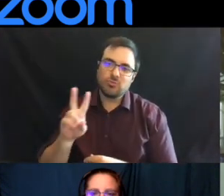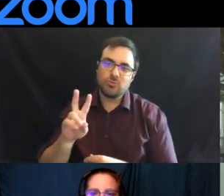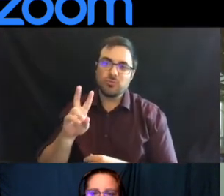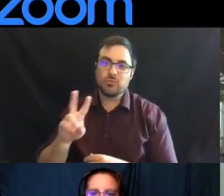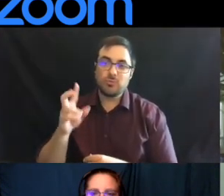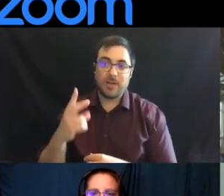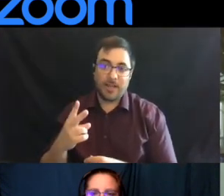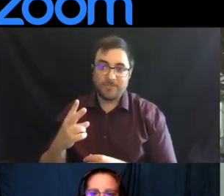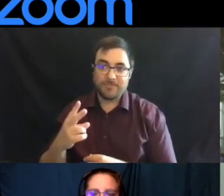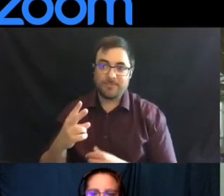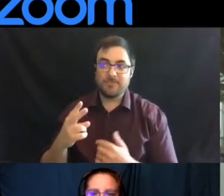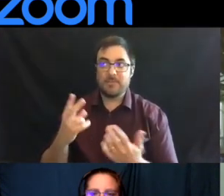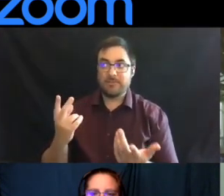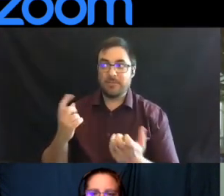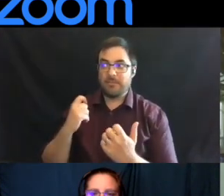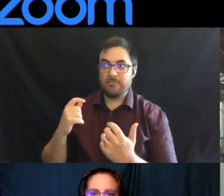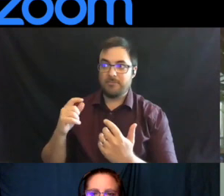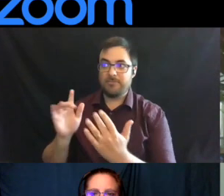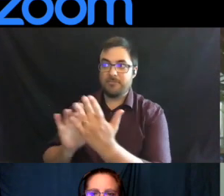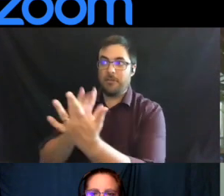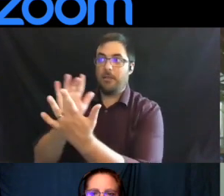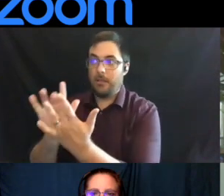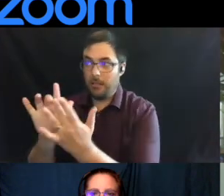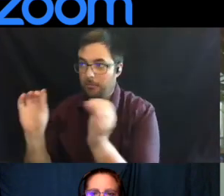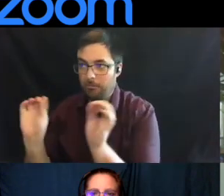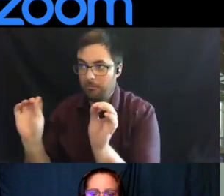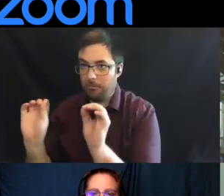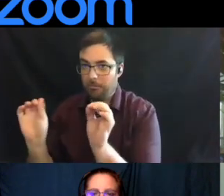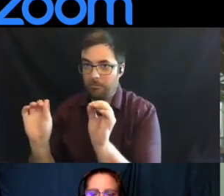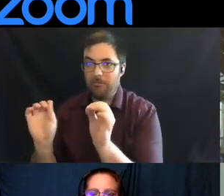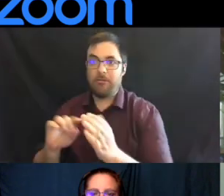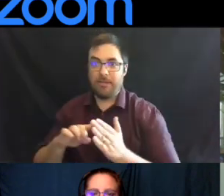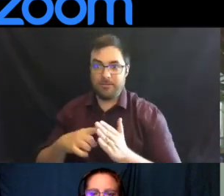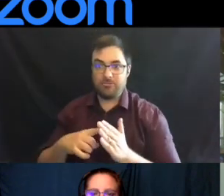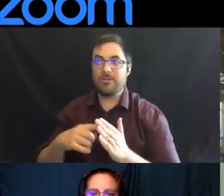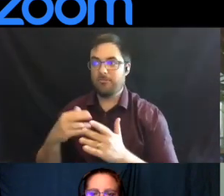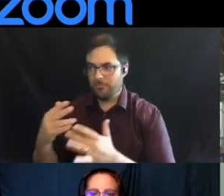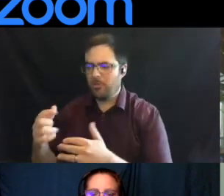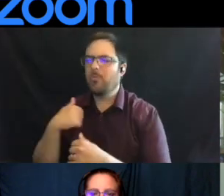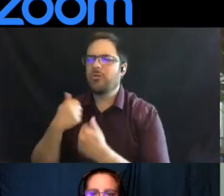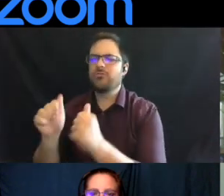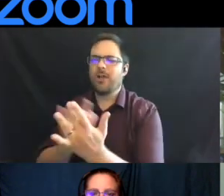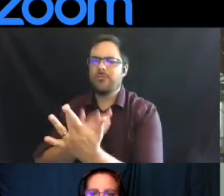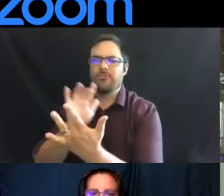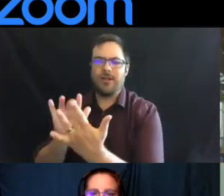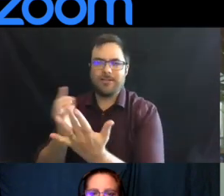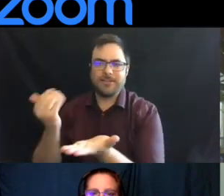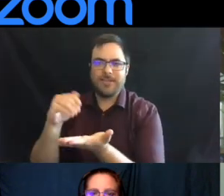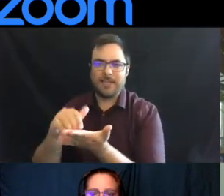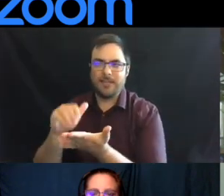even if we haven't been able to reach the family initially, we'll try to reach them again when their kids are around two and a half because